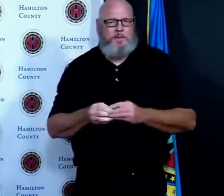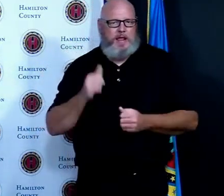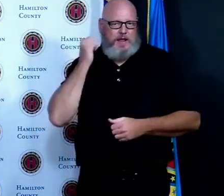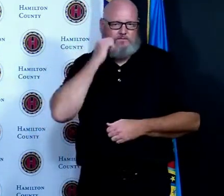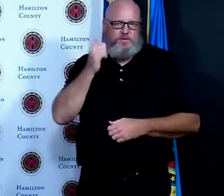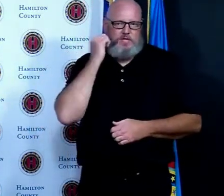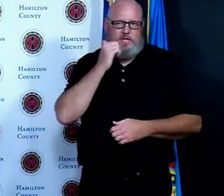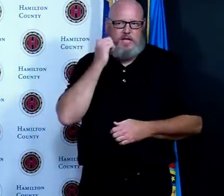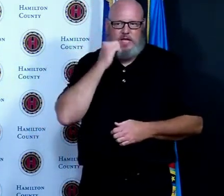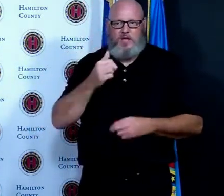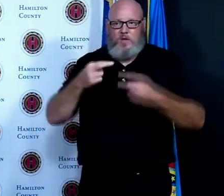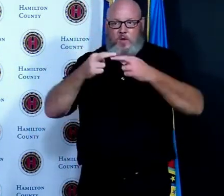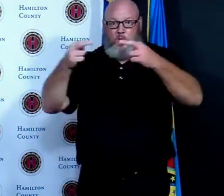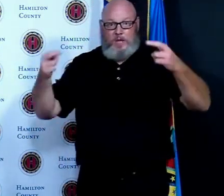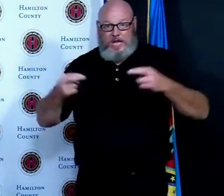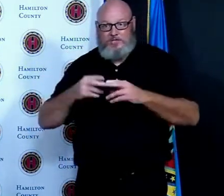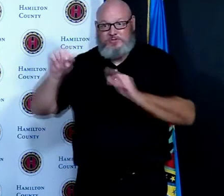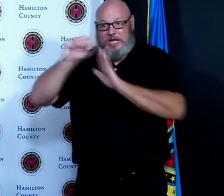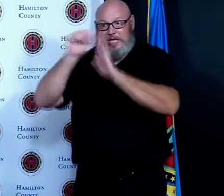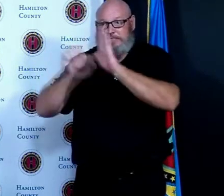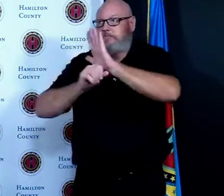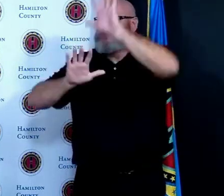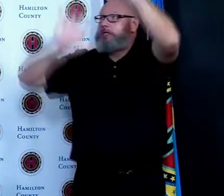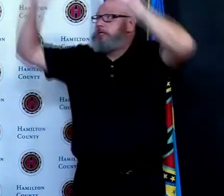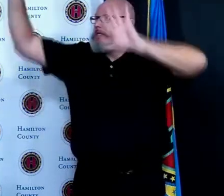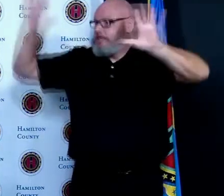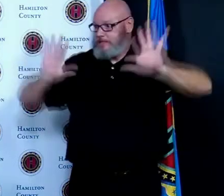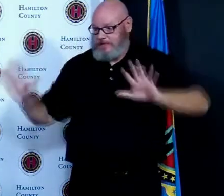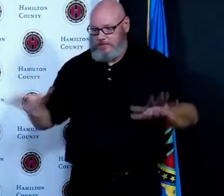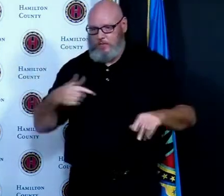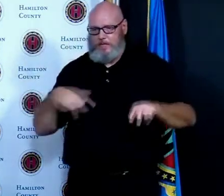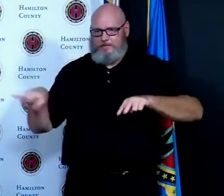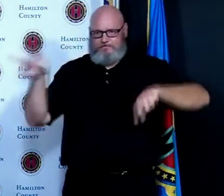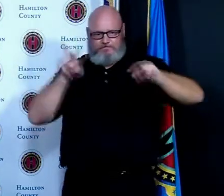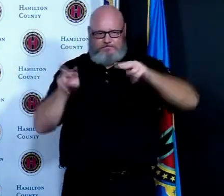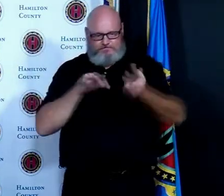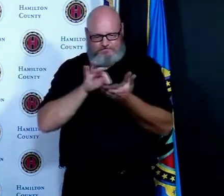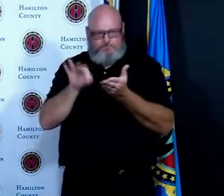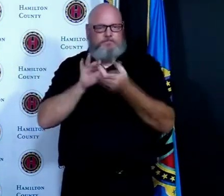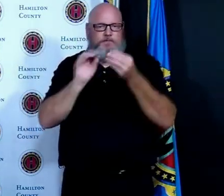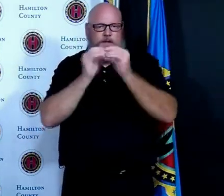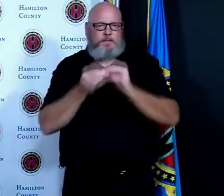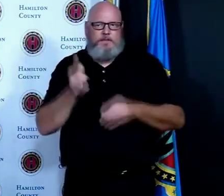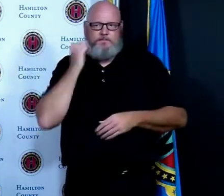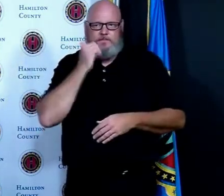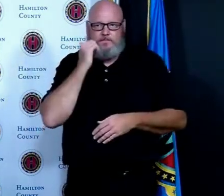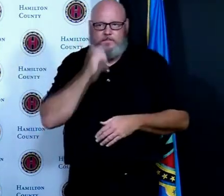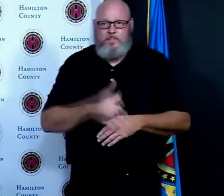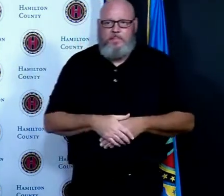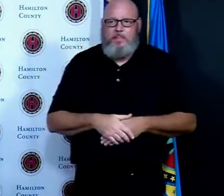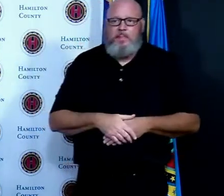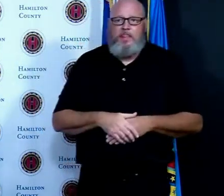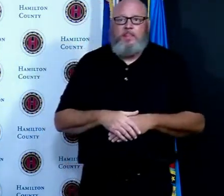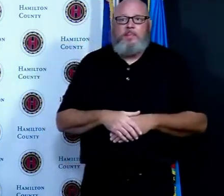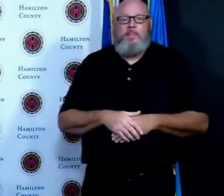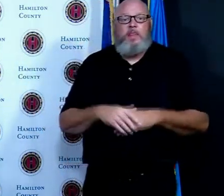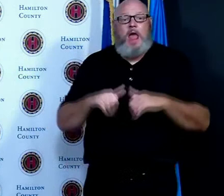level in terms of both hospital beds hospital beds full ventilators ventilated beds I see capacity as